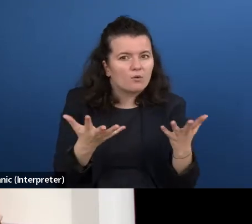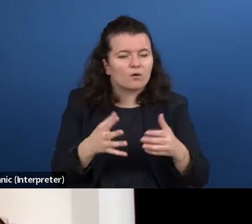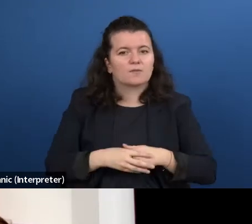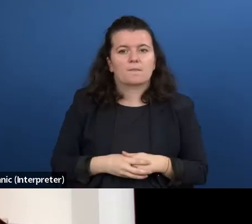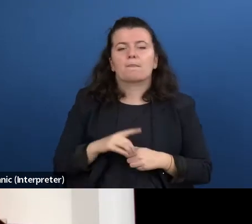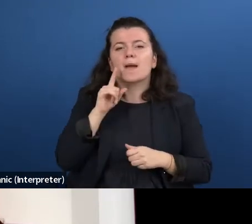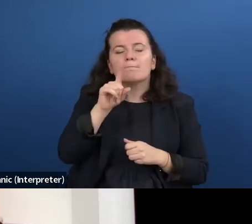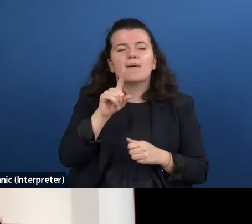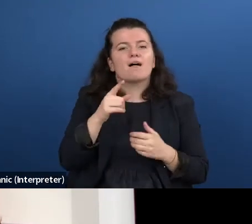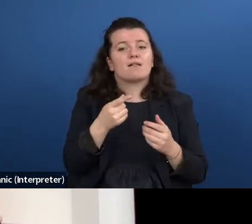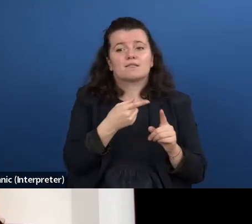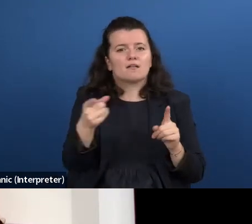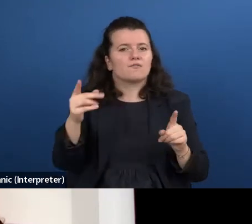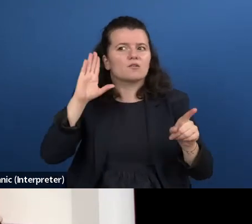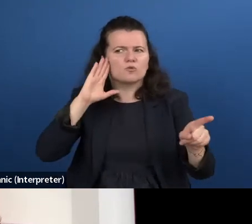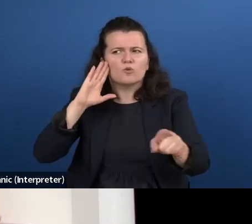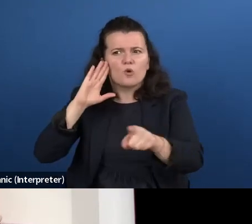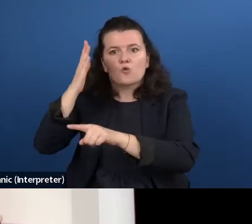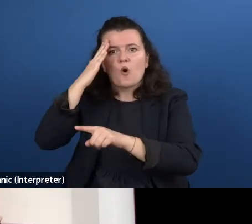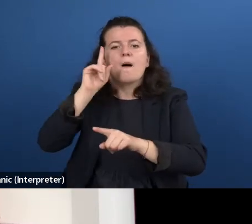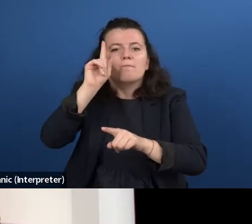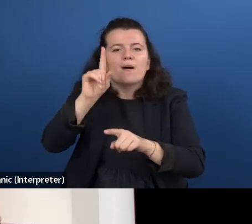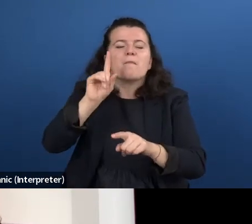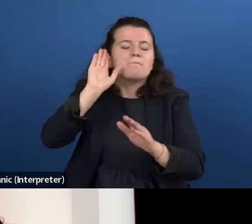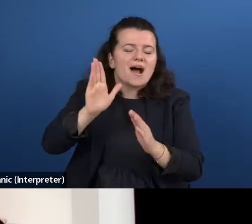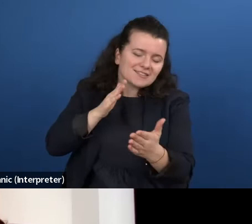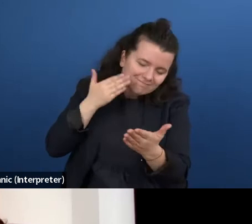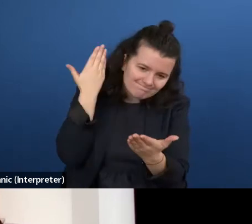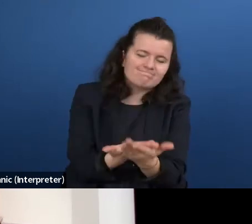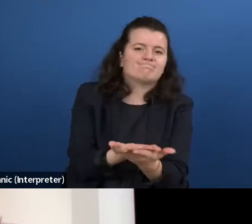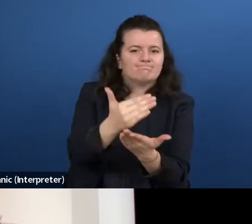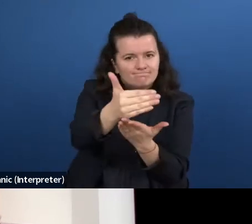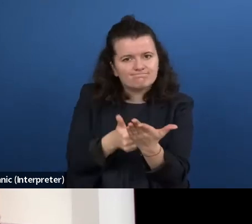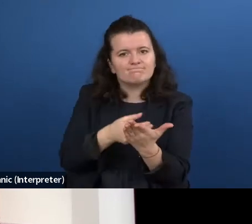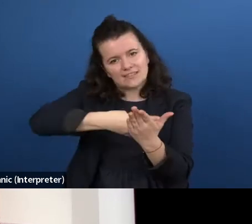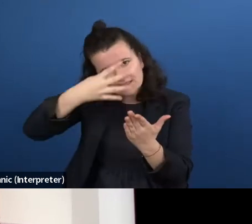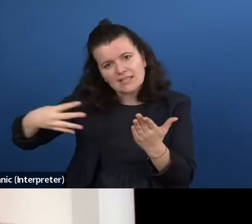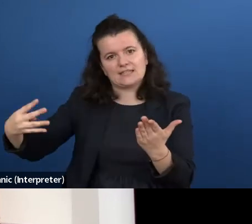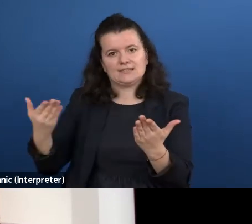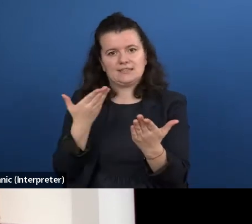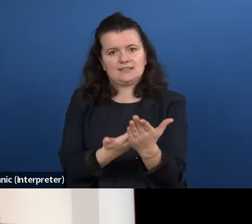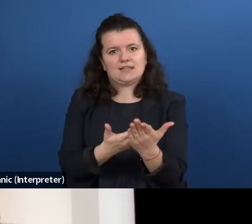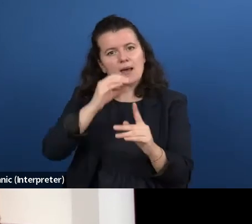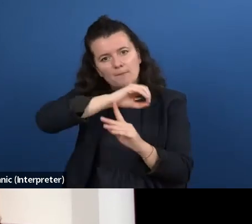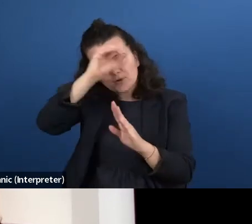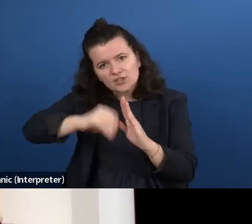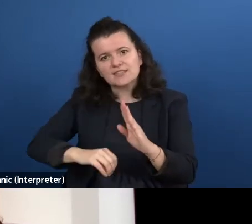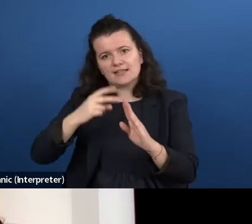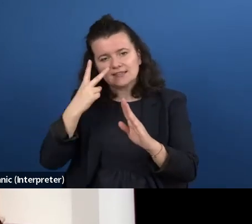We need to have quantitative data, we have some statistics so we have some data related to this situation.